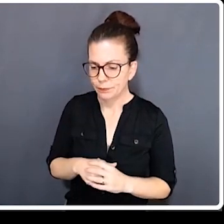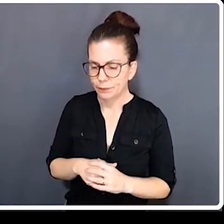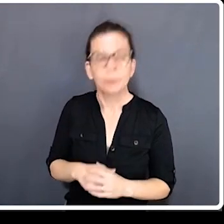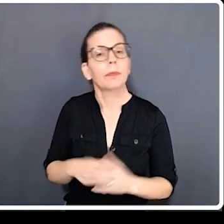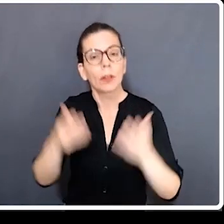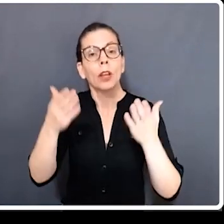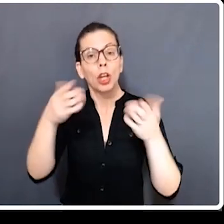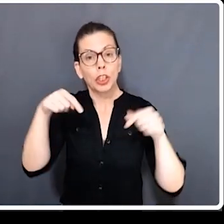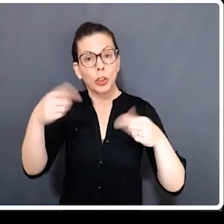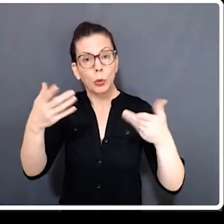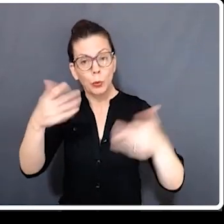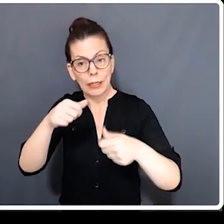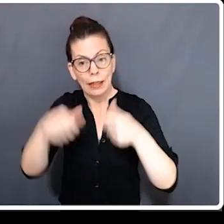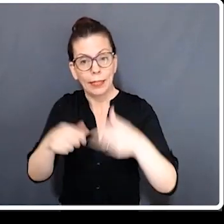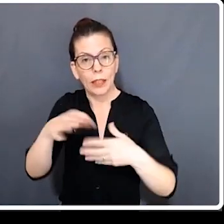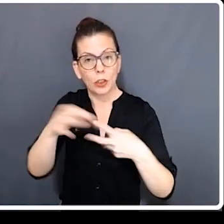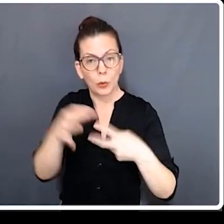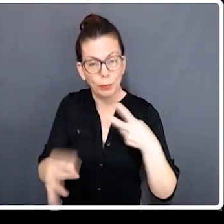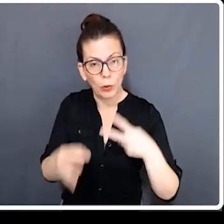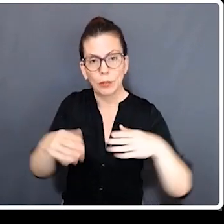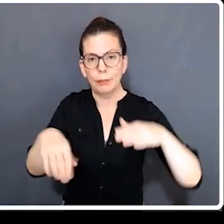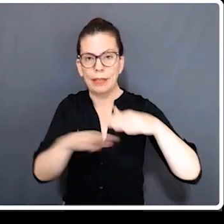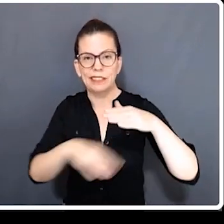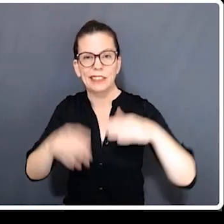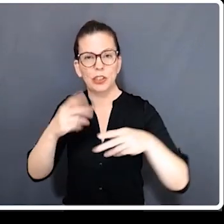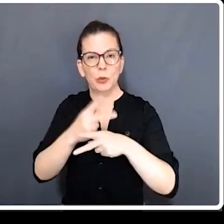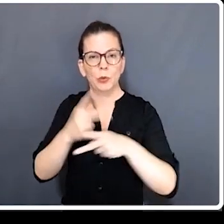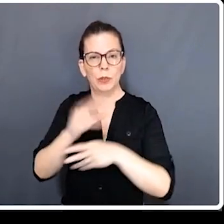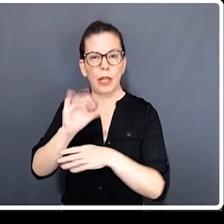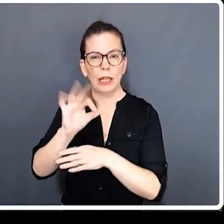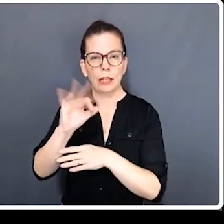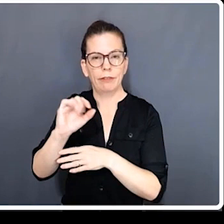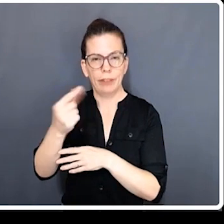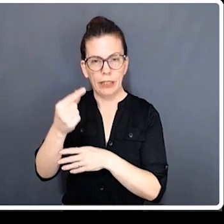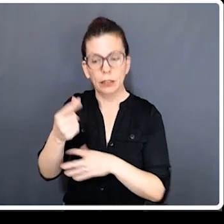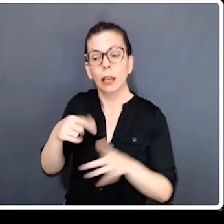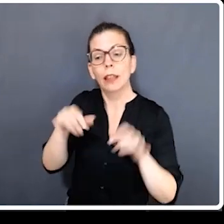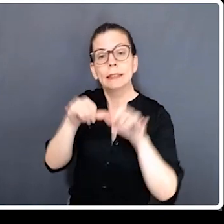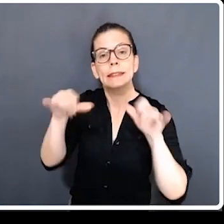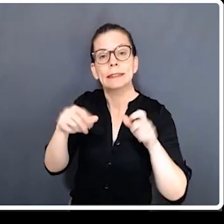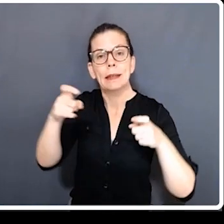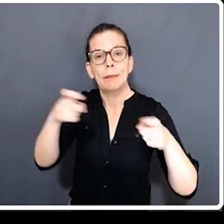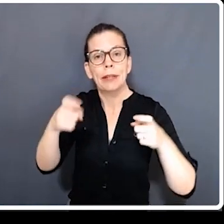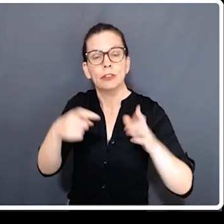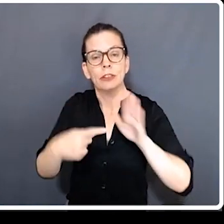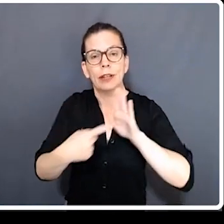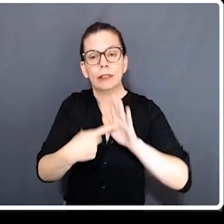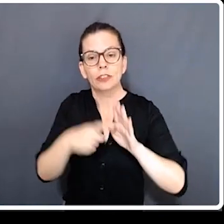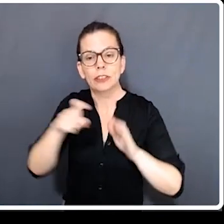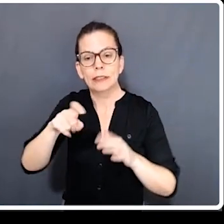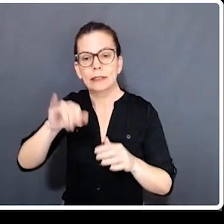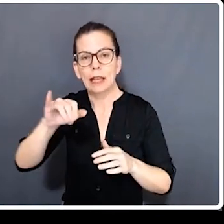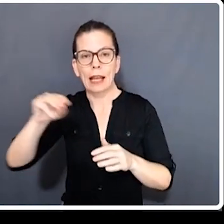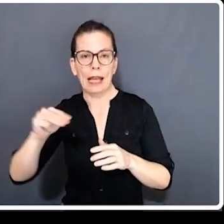So once you're in the component, you need to basically configure it. The systems manager, agent needs IAM permissions